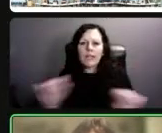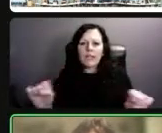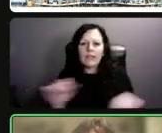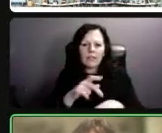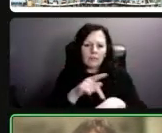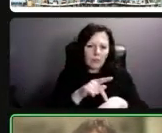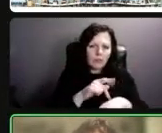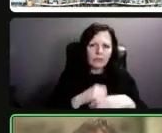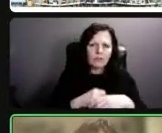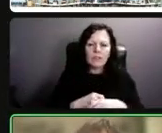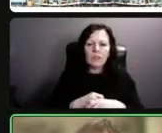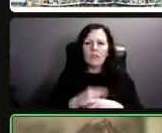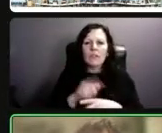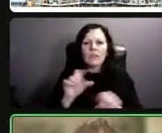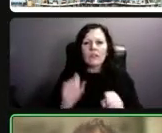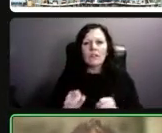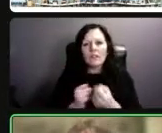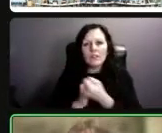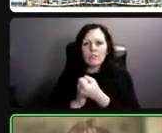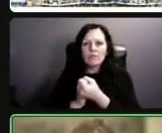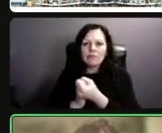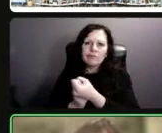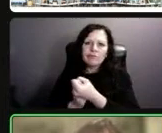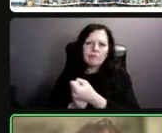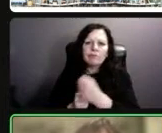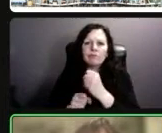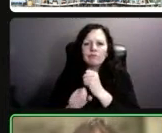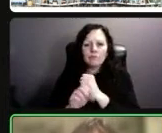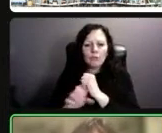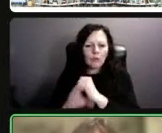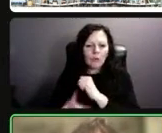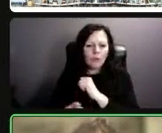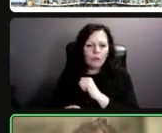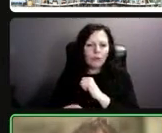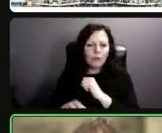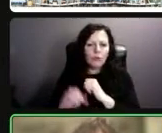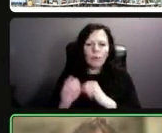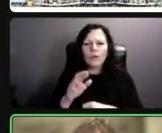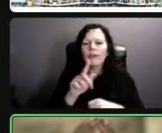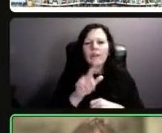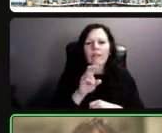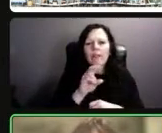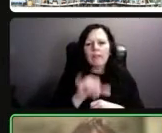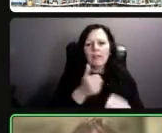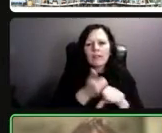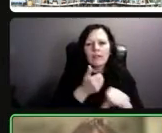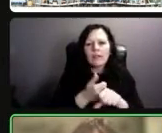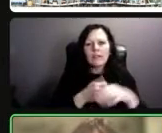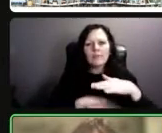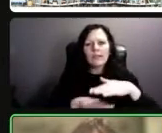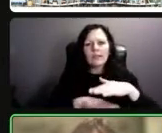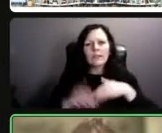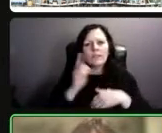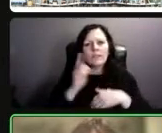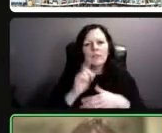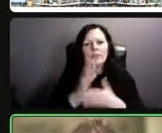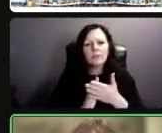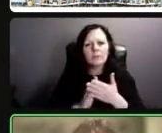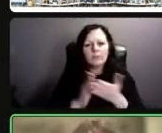SERVICES OR YOU COULD DO PUBLIC